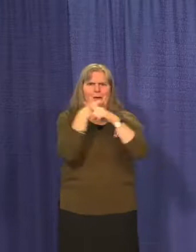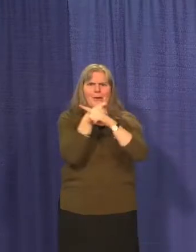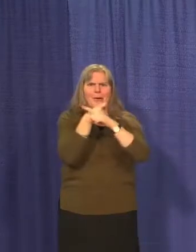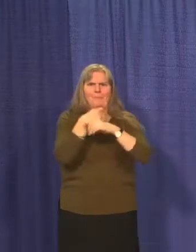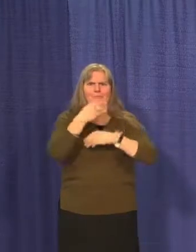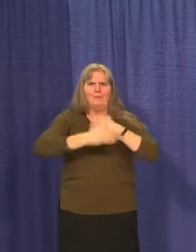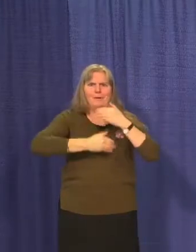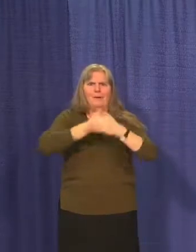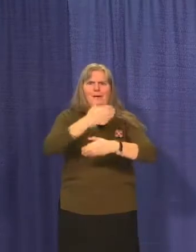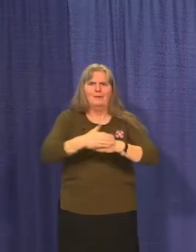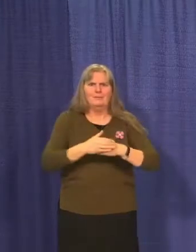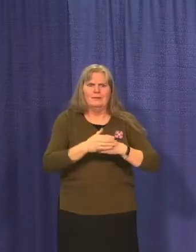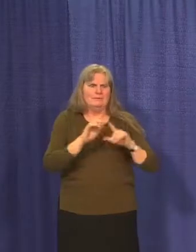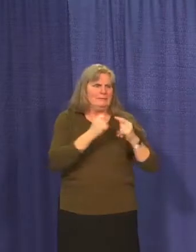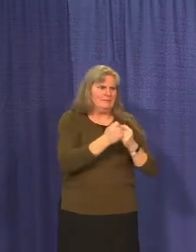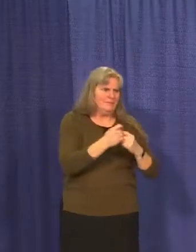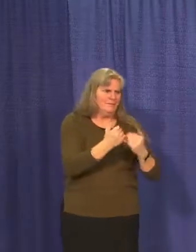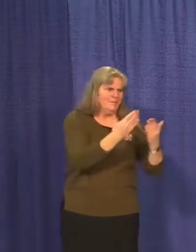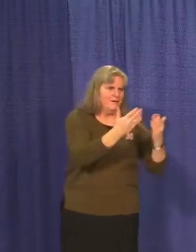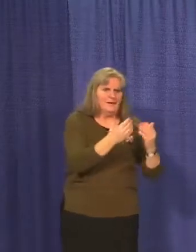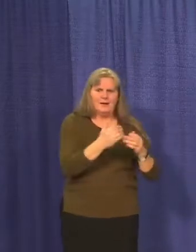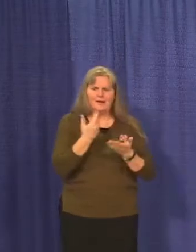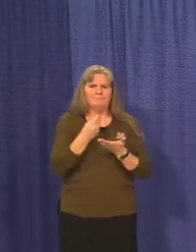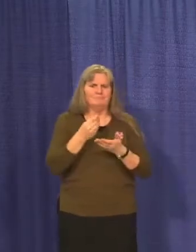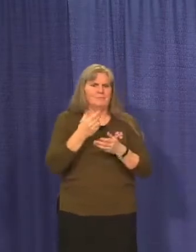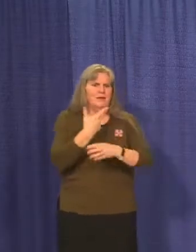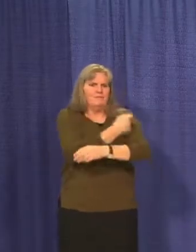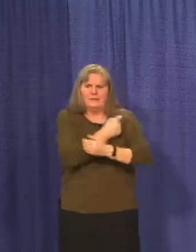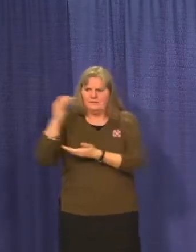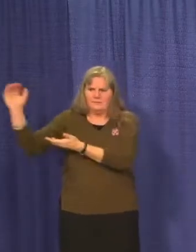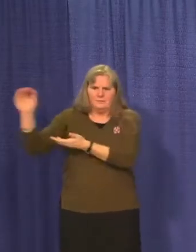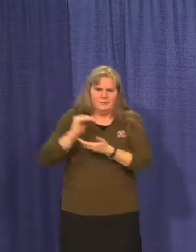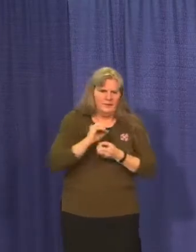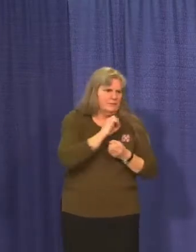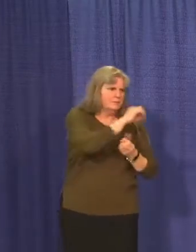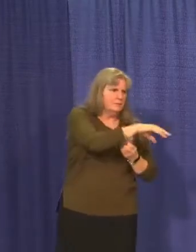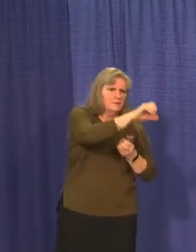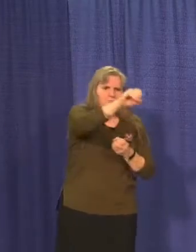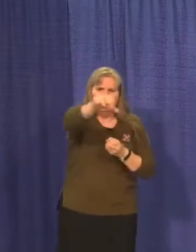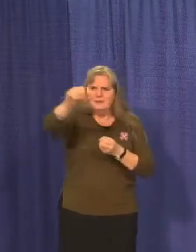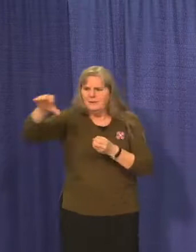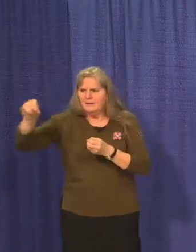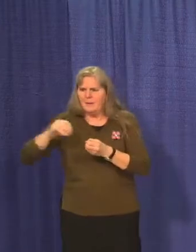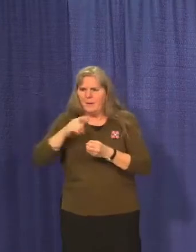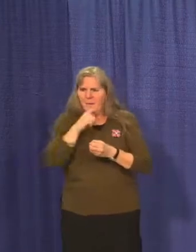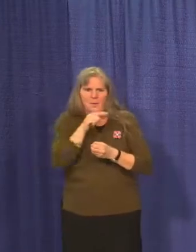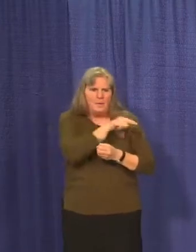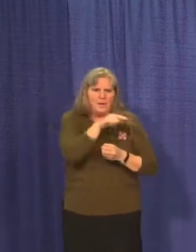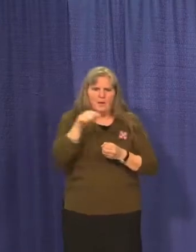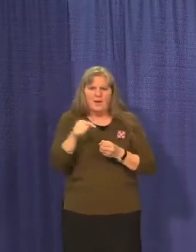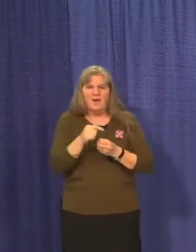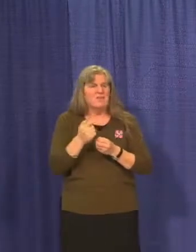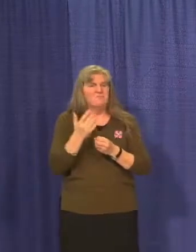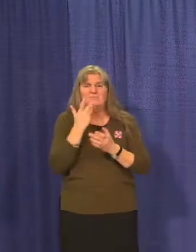complexities of getting so many different teams and supply chains in place, all the while attempting to minimize wastage